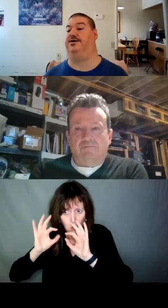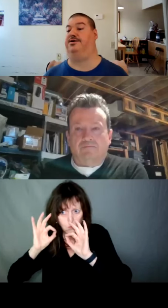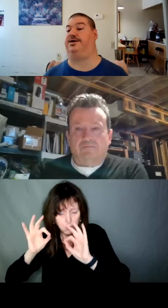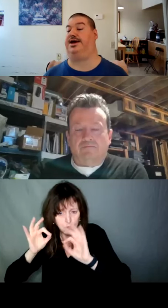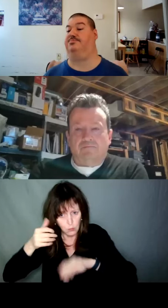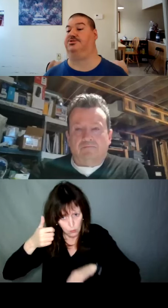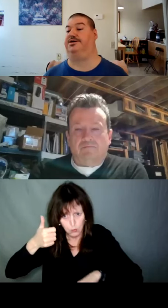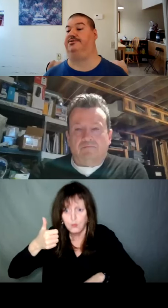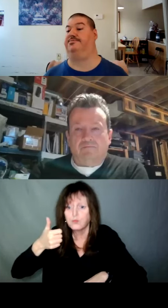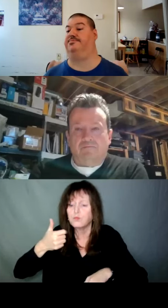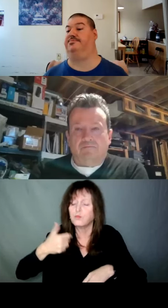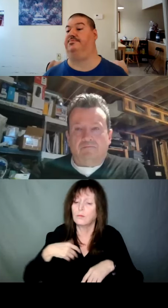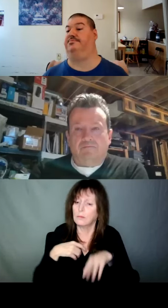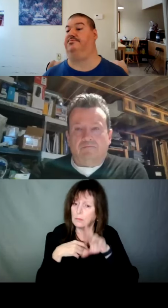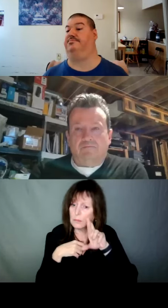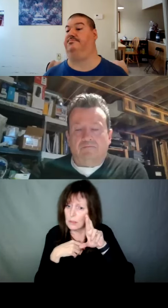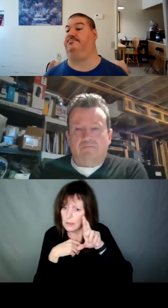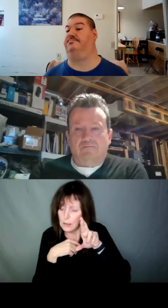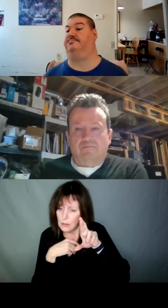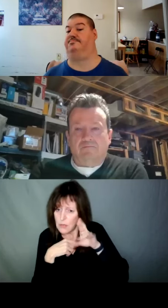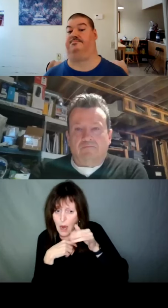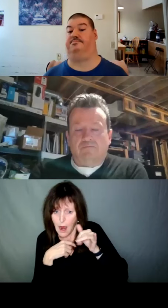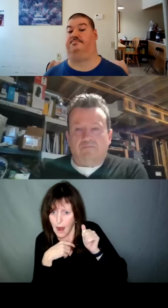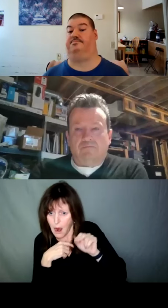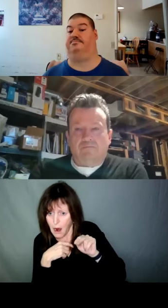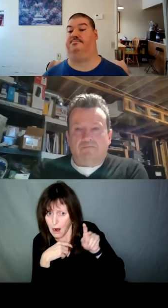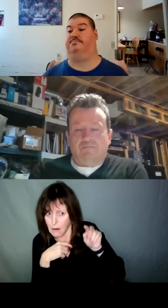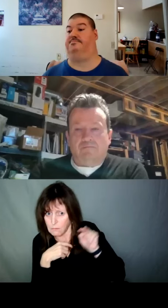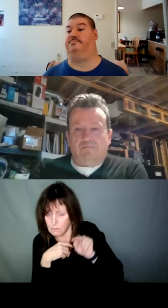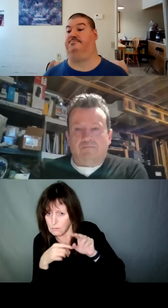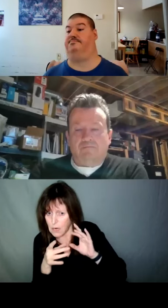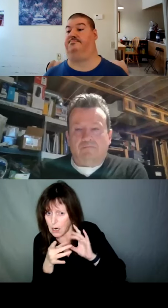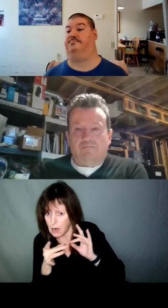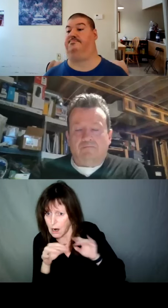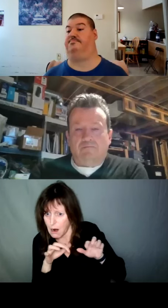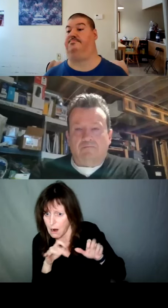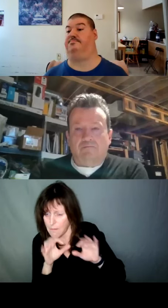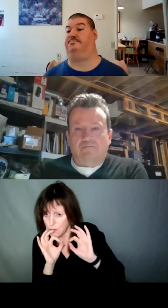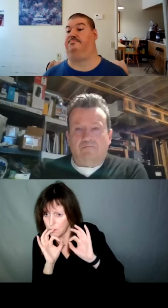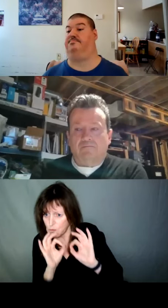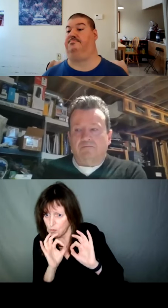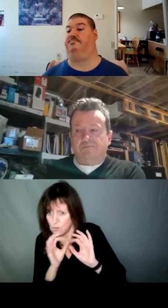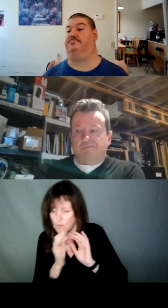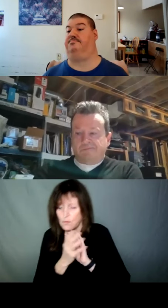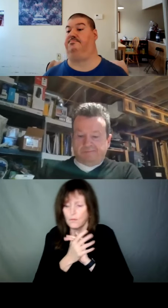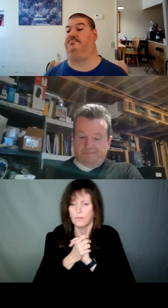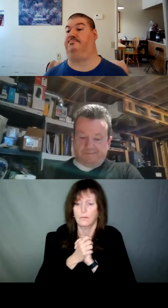for the death interpreters and the capture and we are capturing